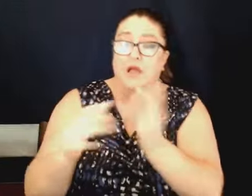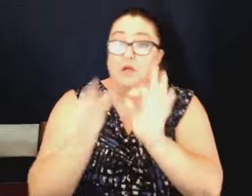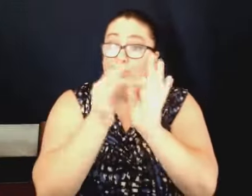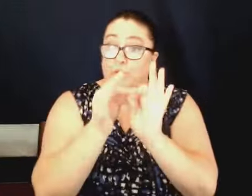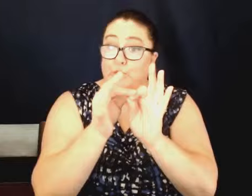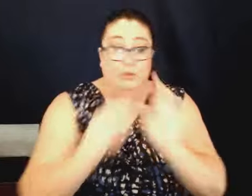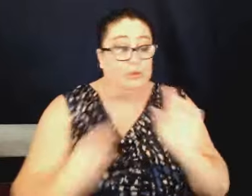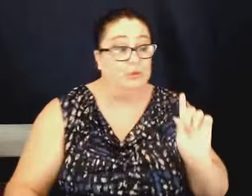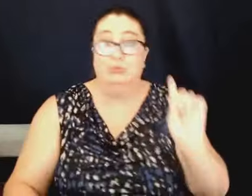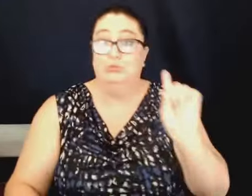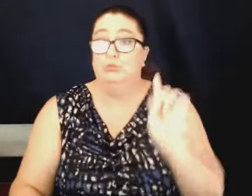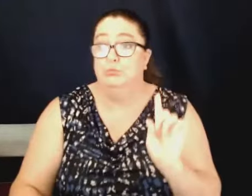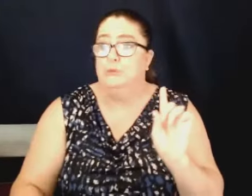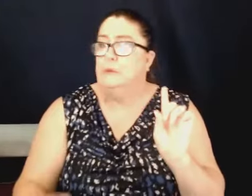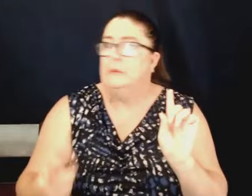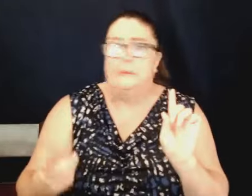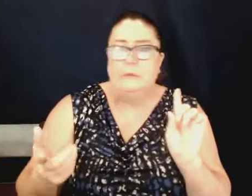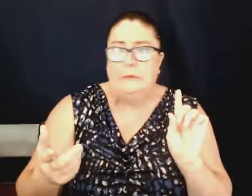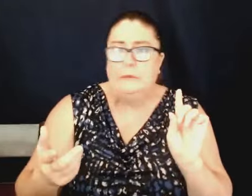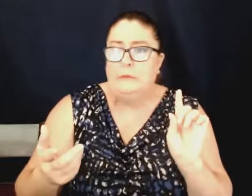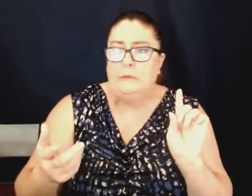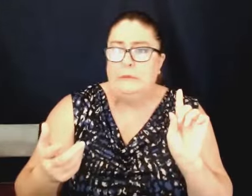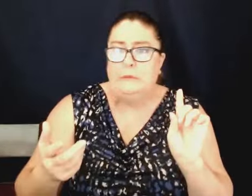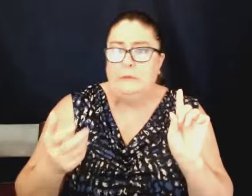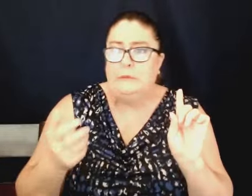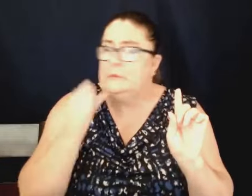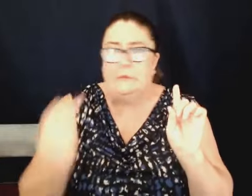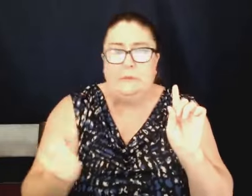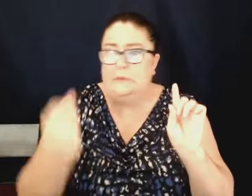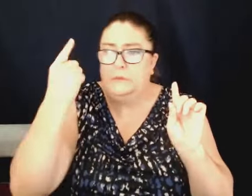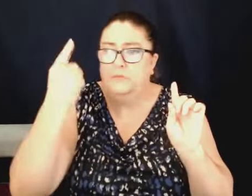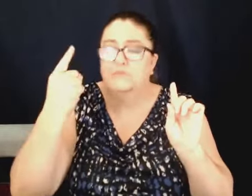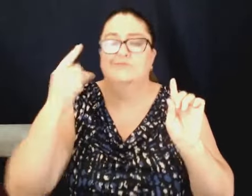If even with an interpreter you do not underatnd what is being communicated,